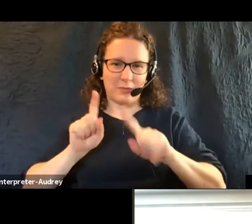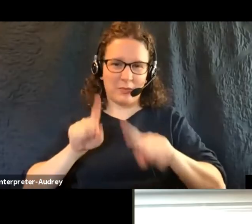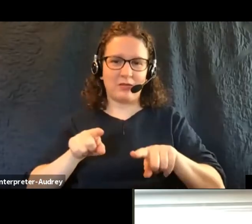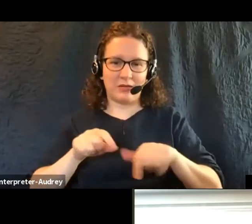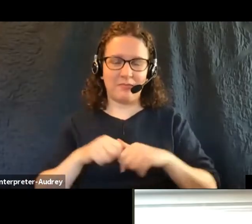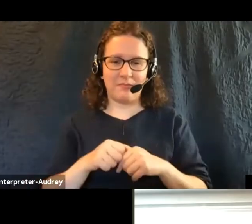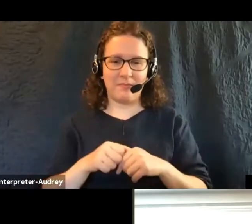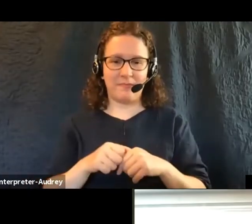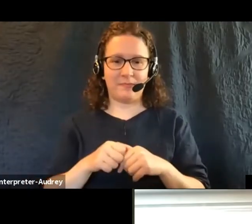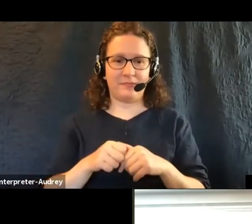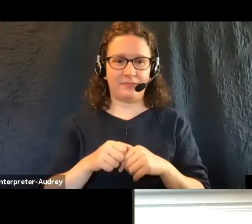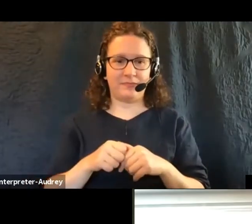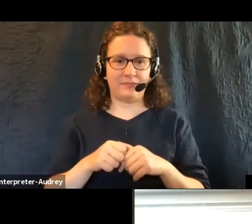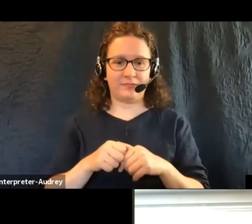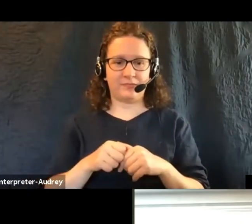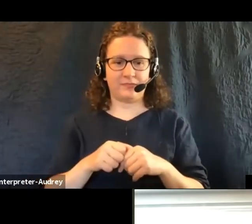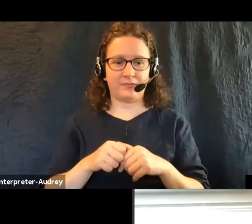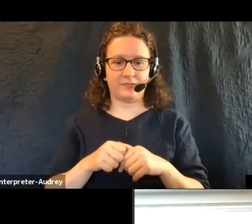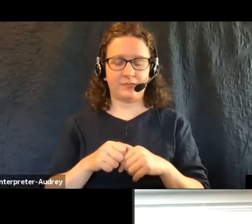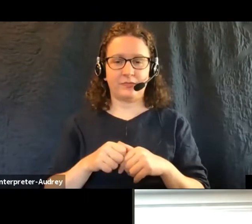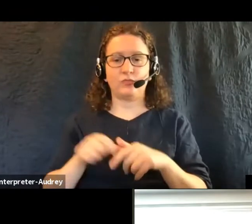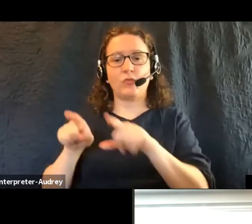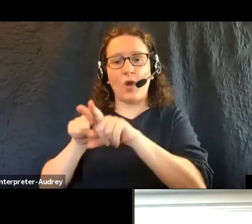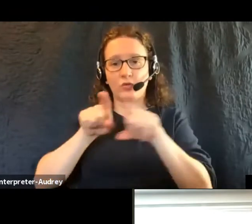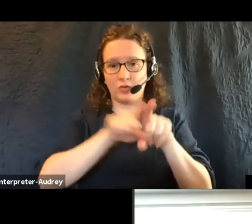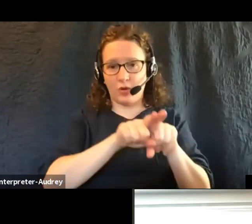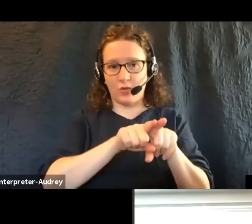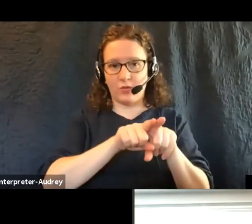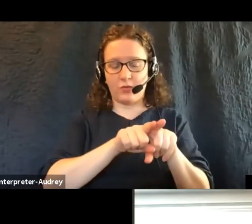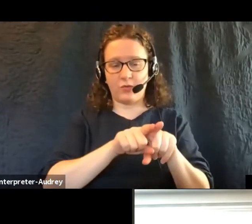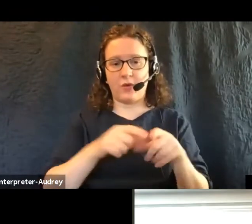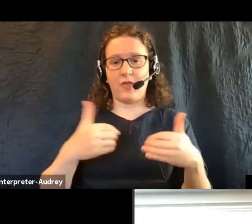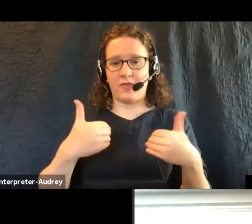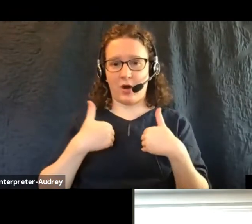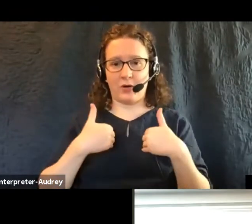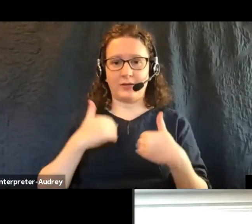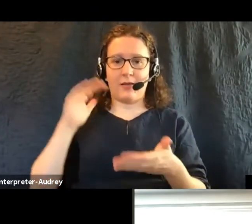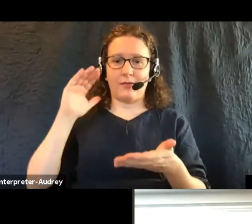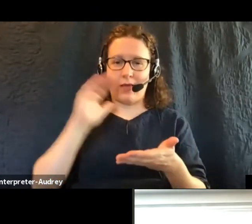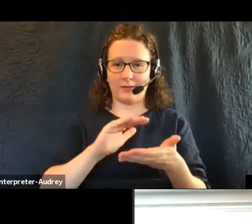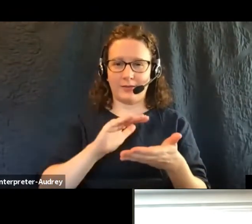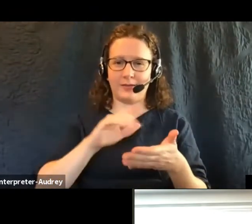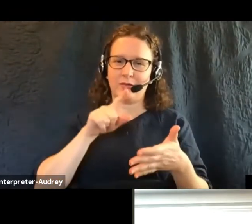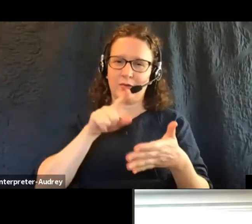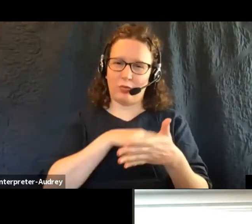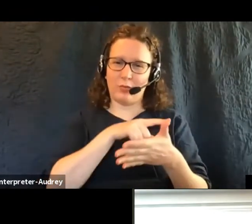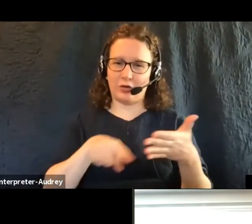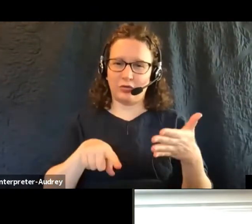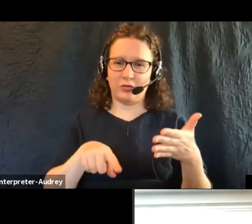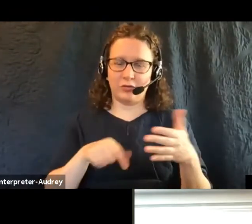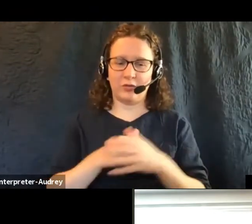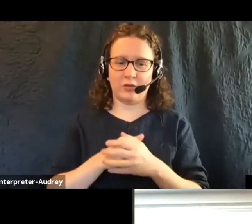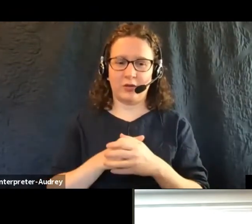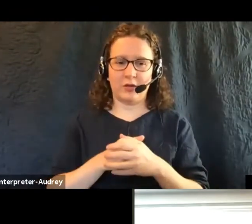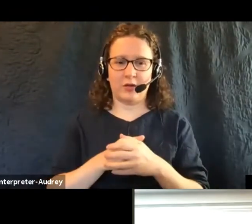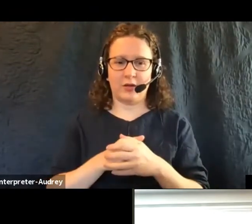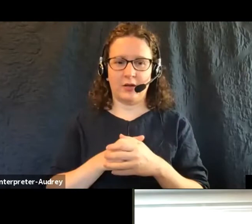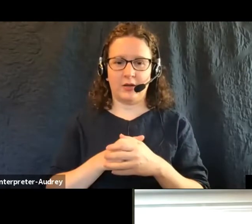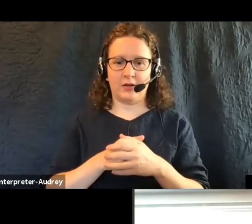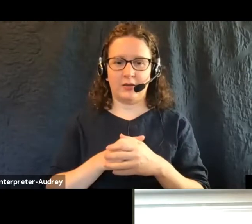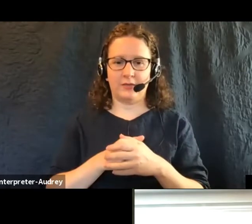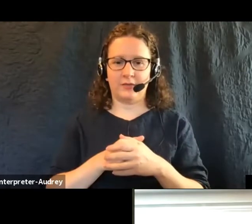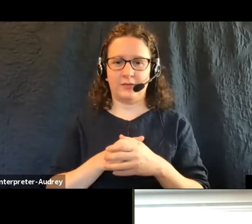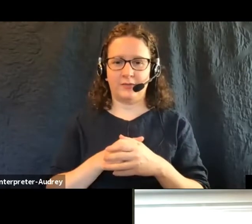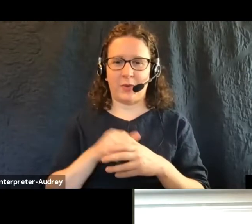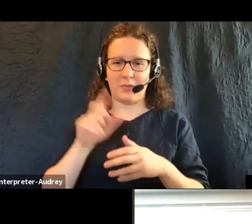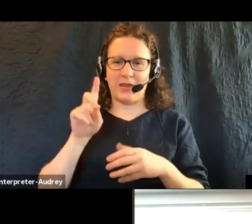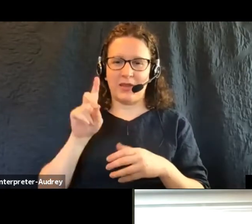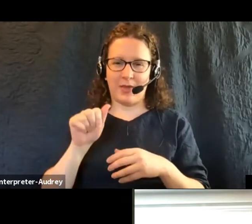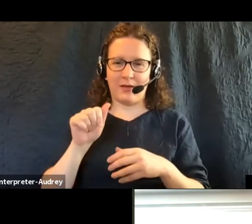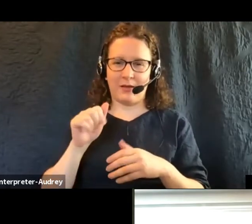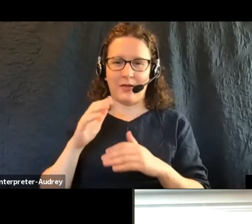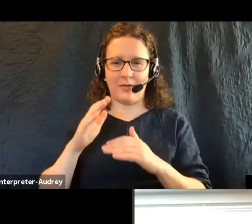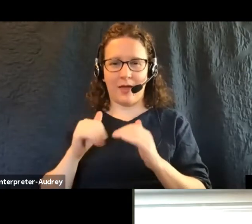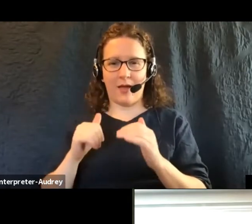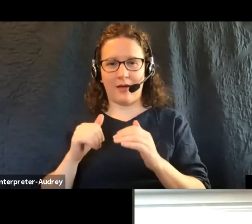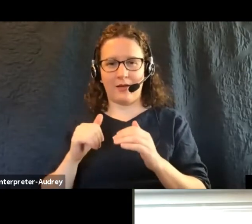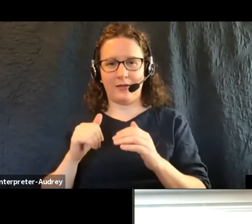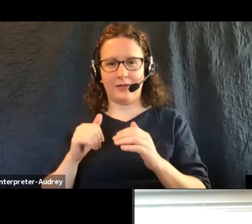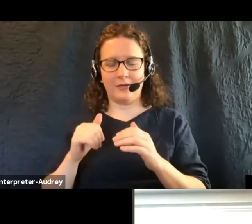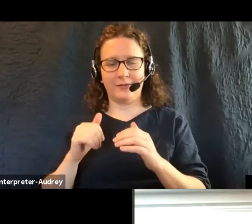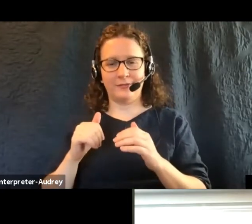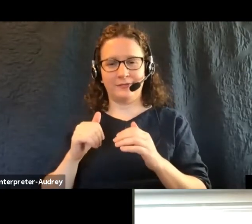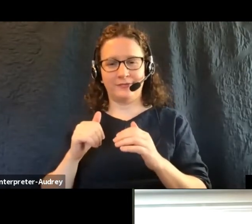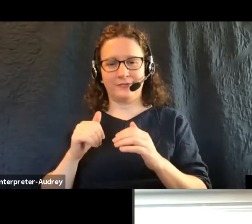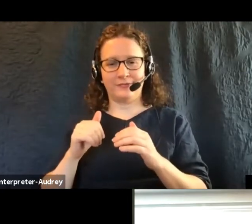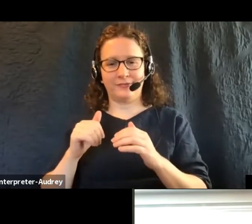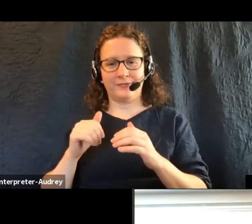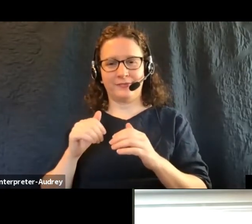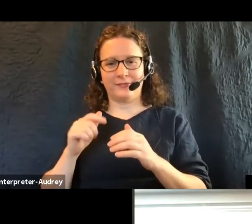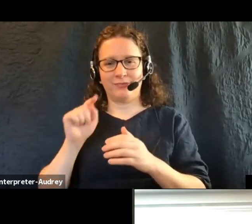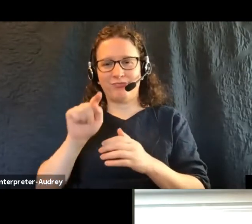And also, there was less discrimination on the basis of disability than being in some other places